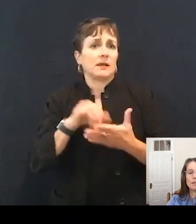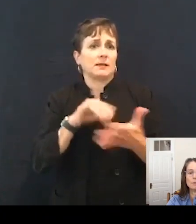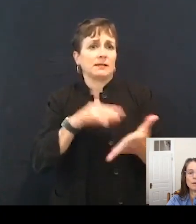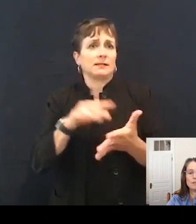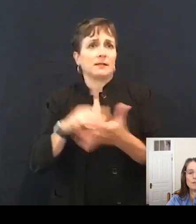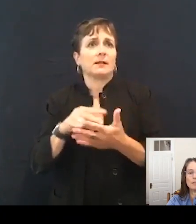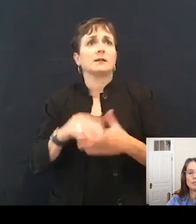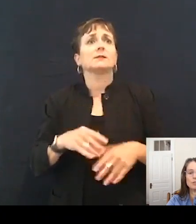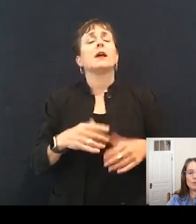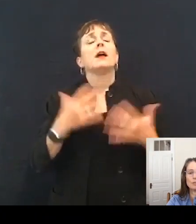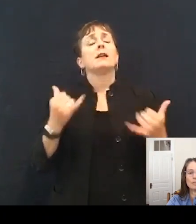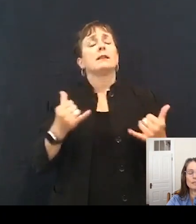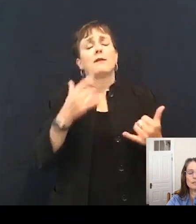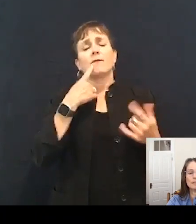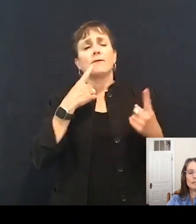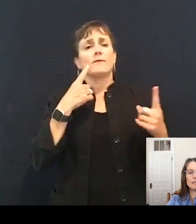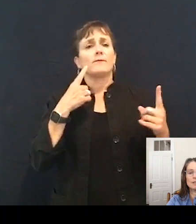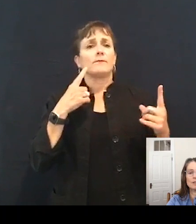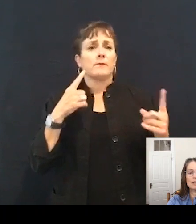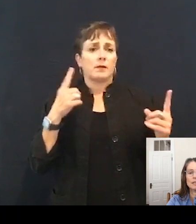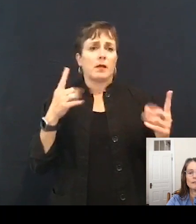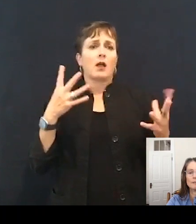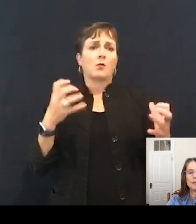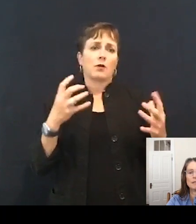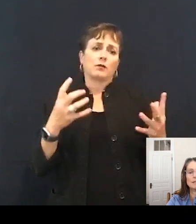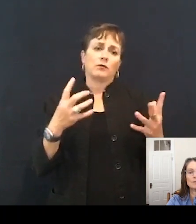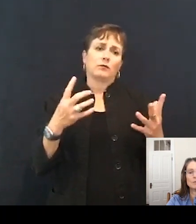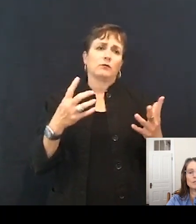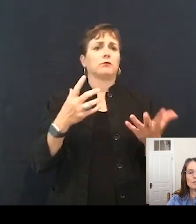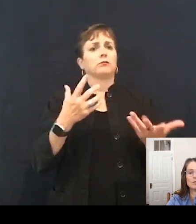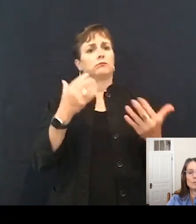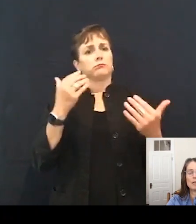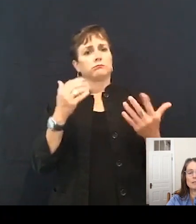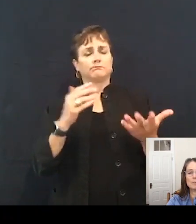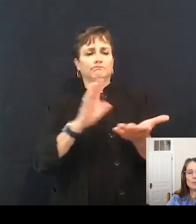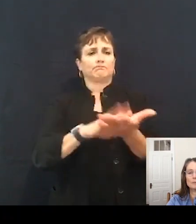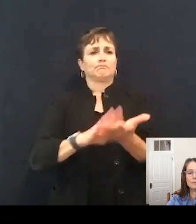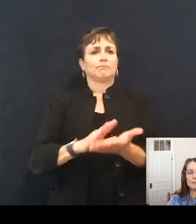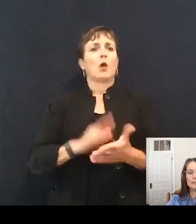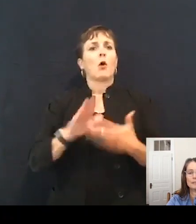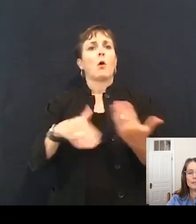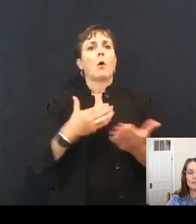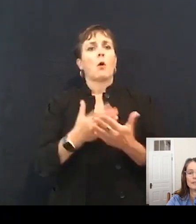and my funding sources listed here that make this research possible.